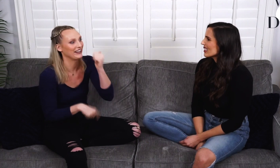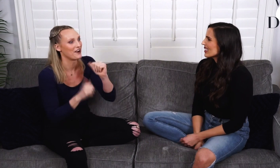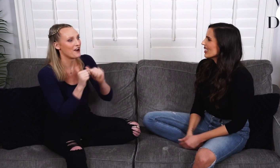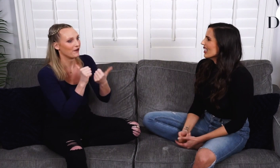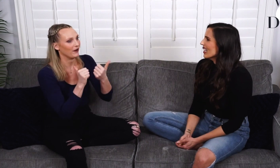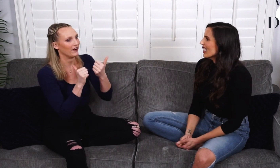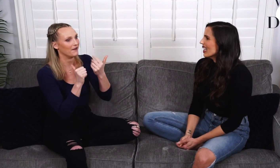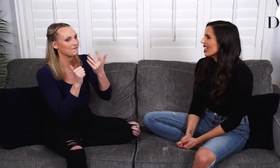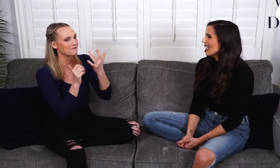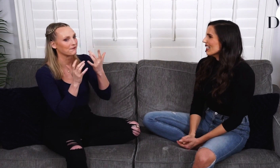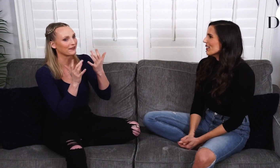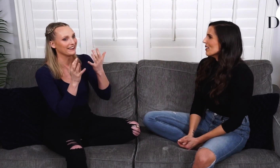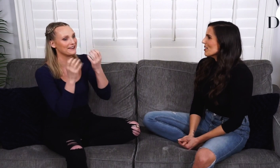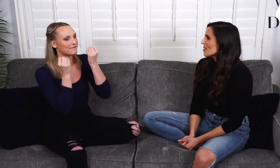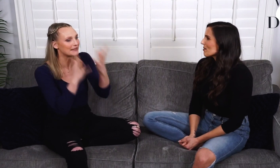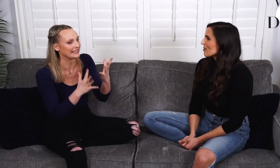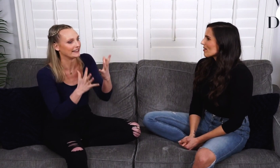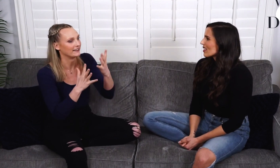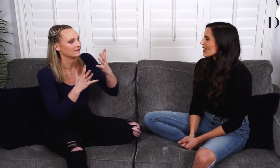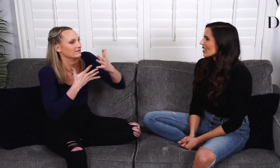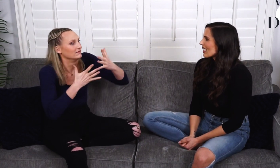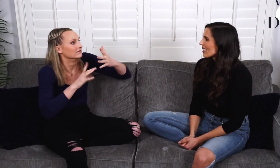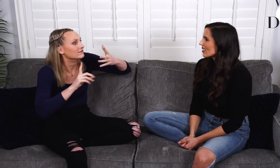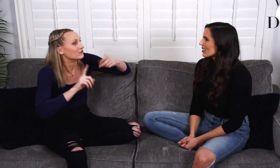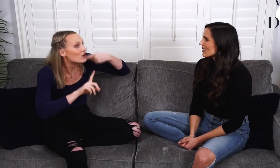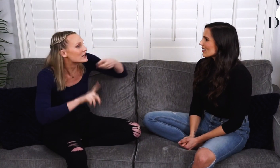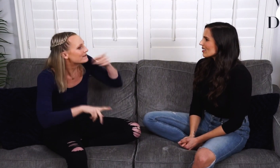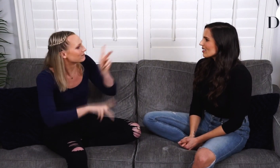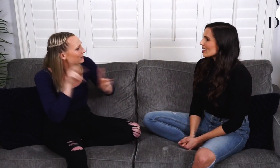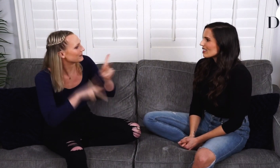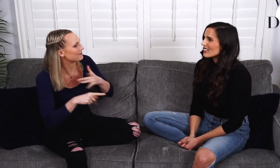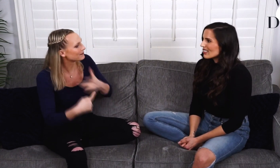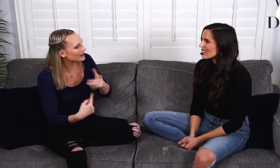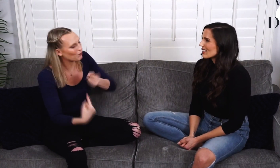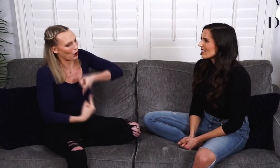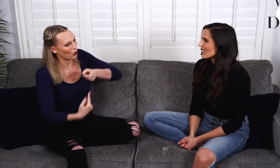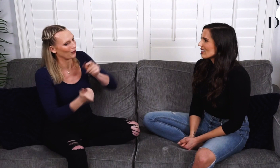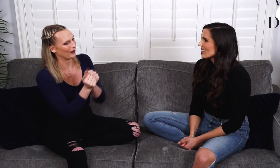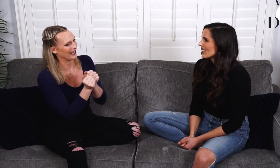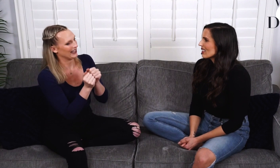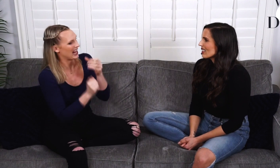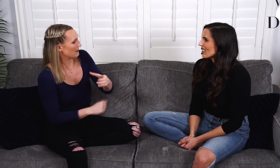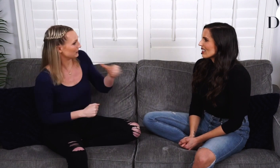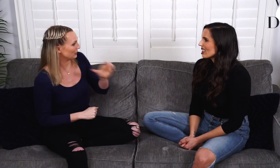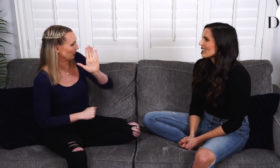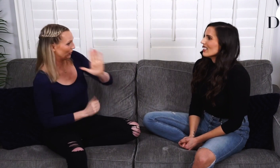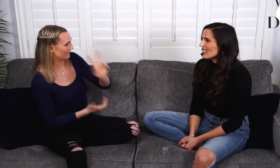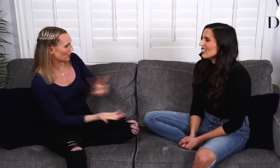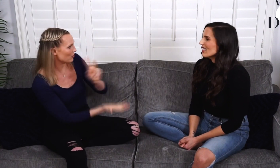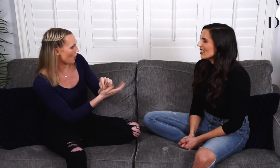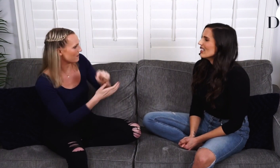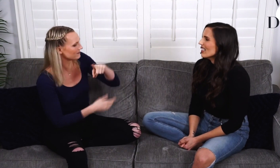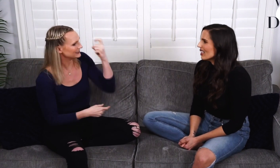funny how a lot of hearing people typically struggle with captioning their videos because